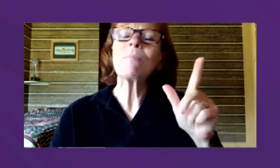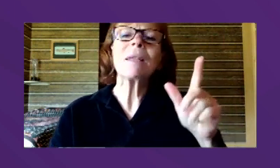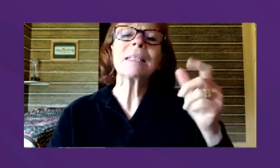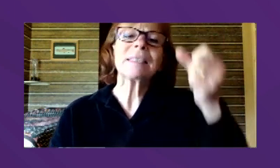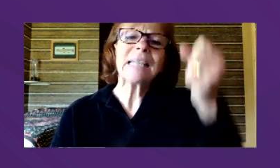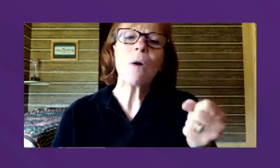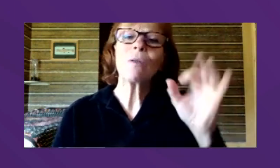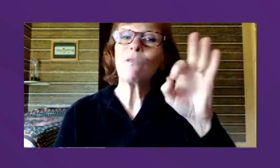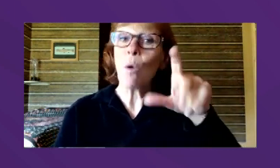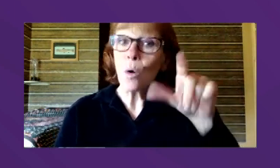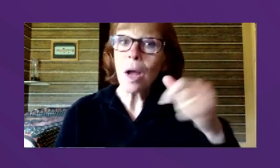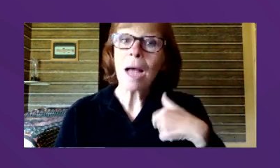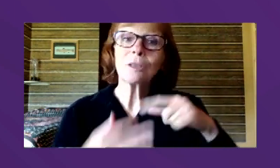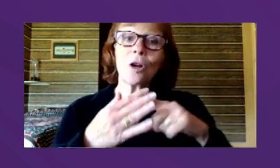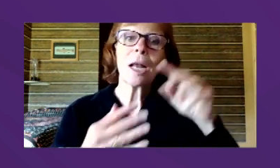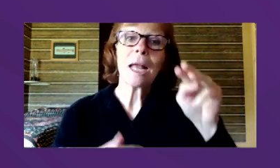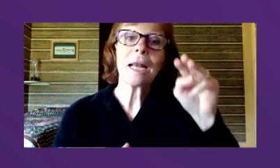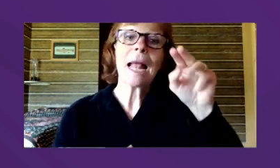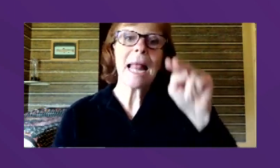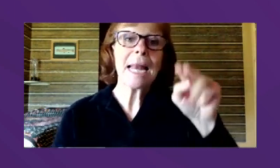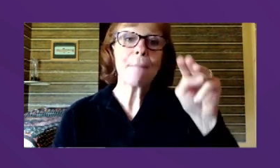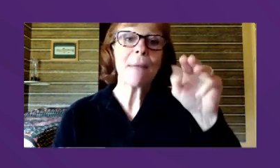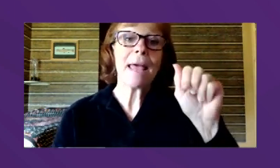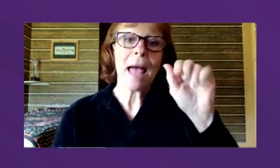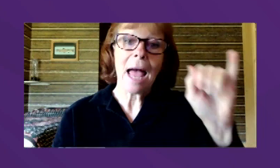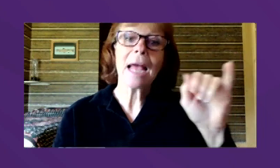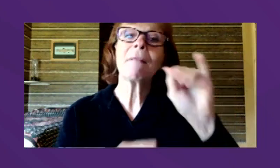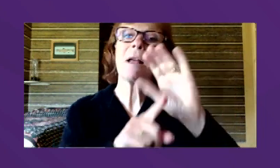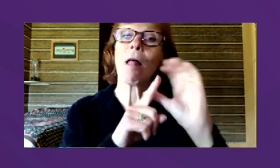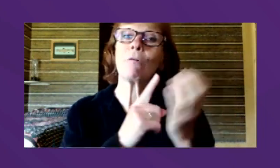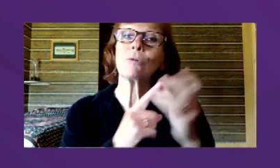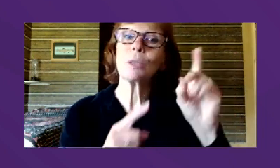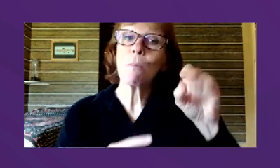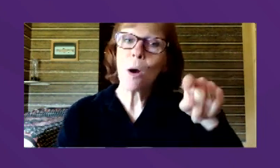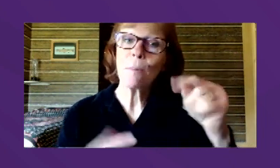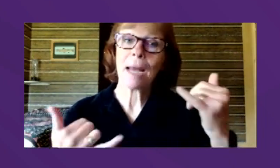in the cultural interpreter's department, and now I'm a museum educator and I've been working